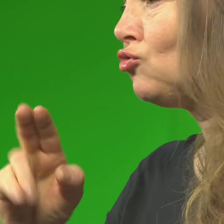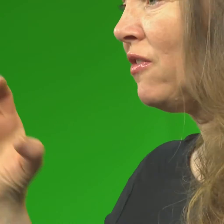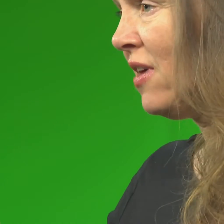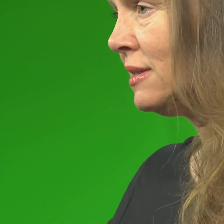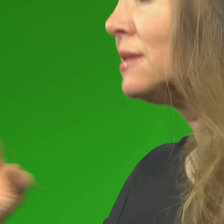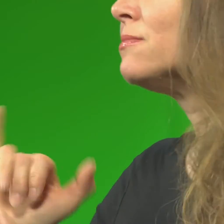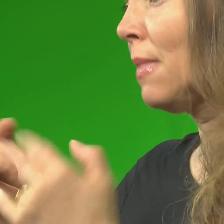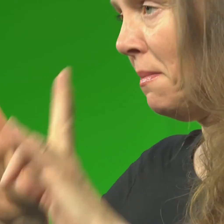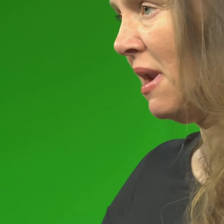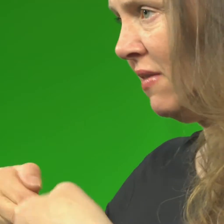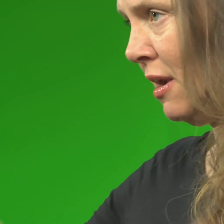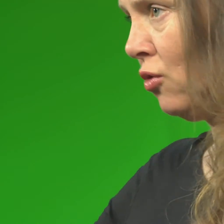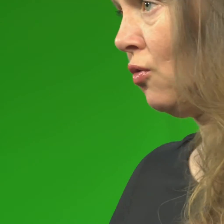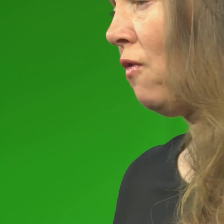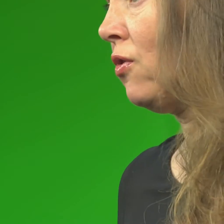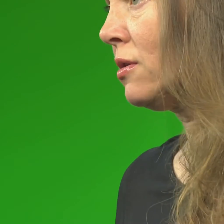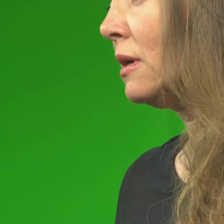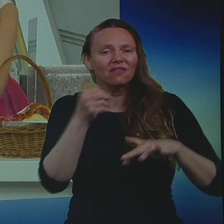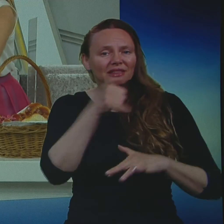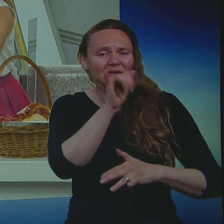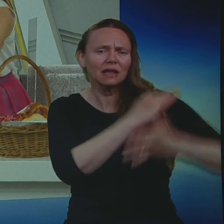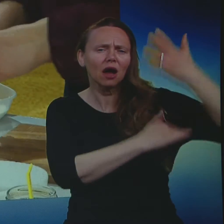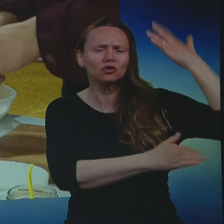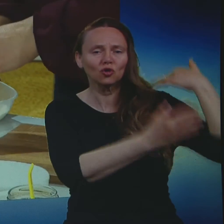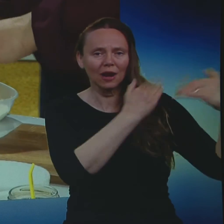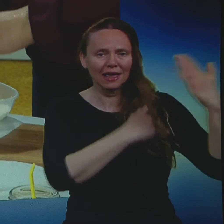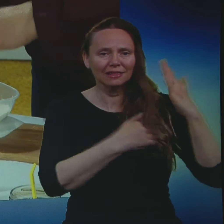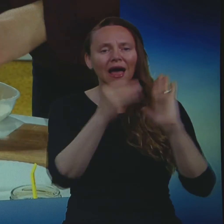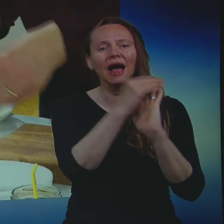which helps to understand spoken words for those who use sign language.